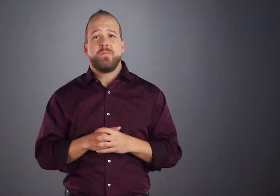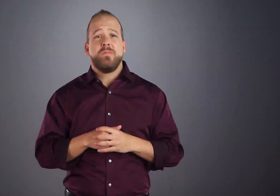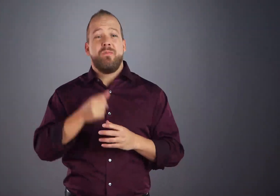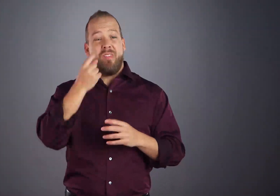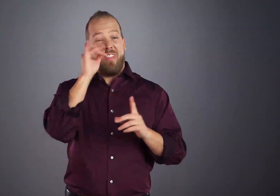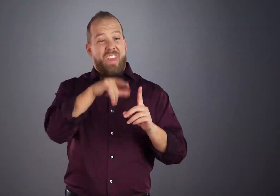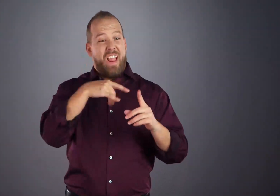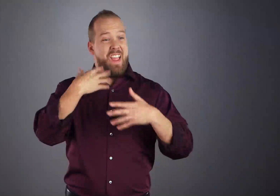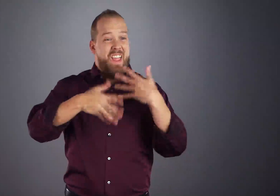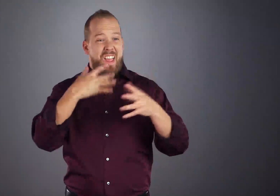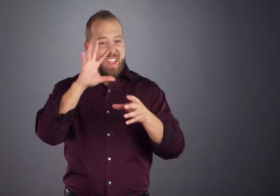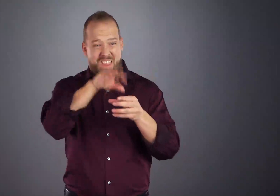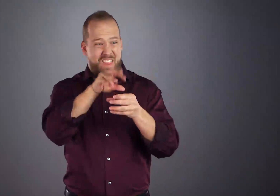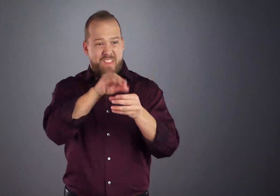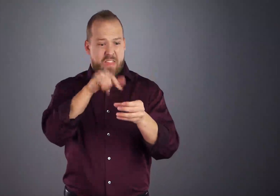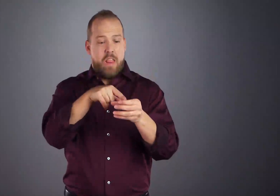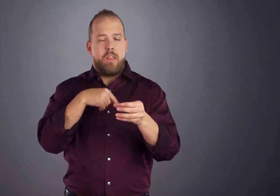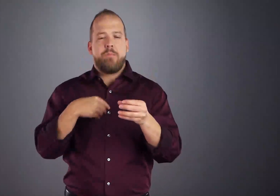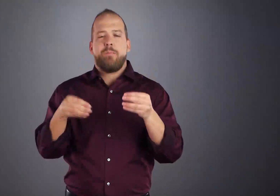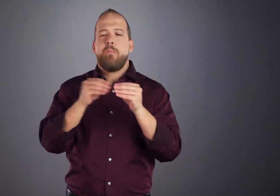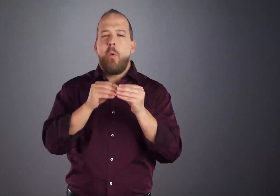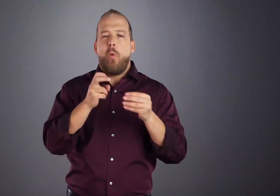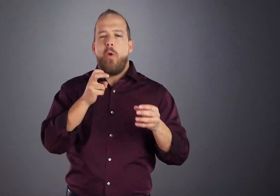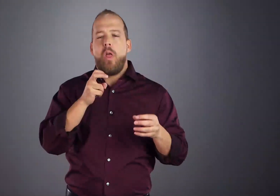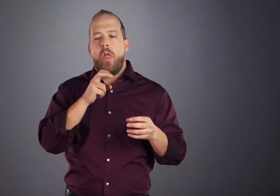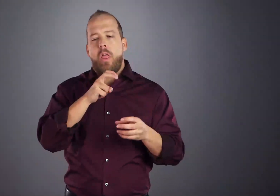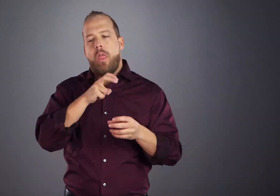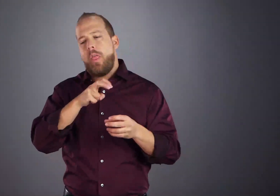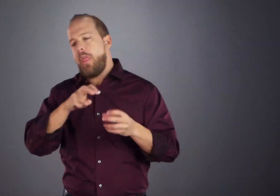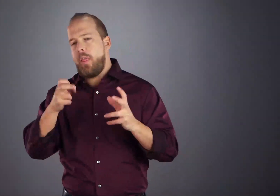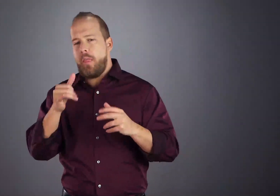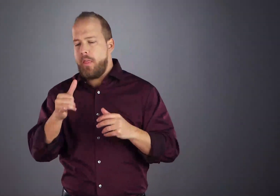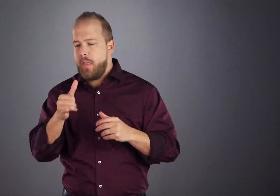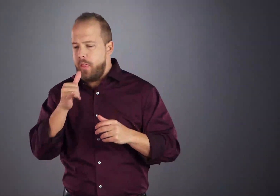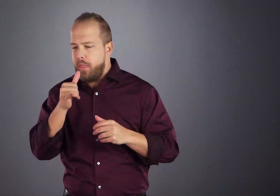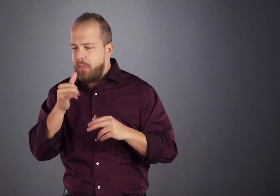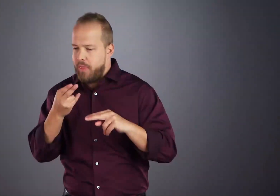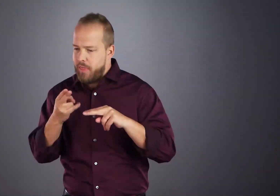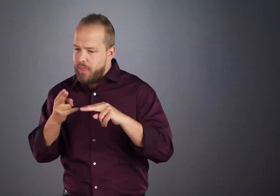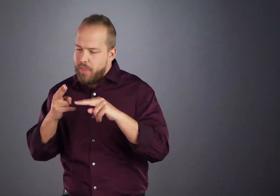I made a host of fair-weather friends. My drinking assumed more serious